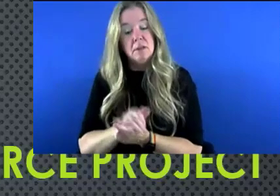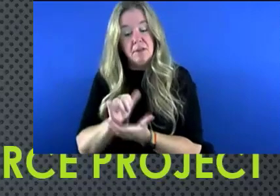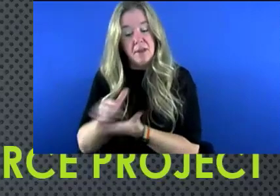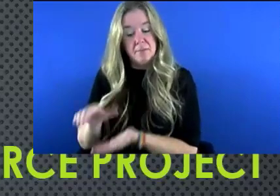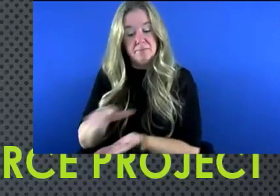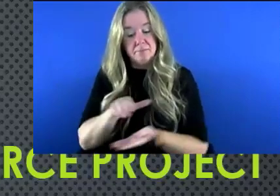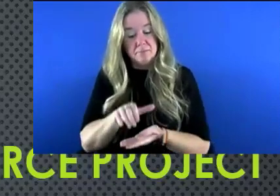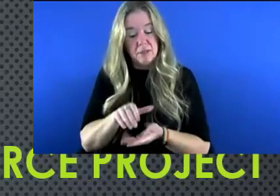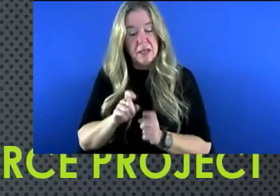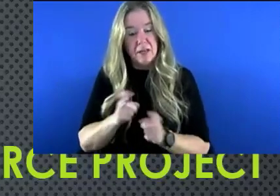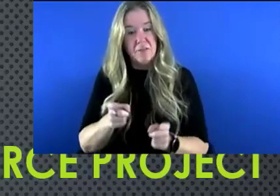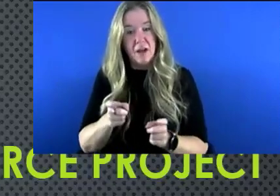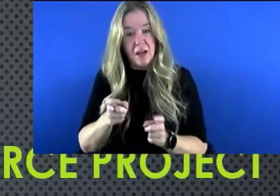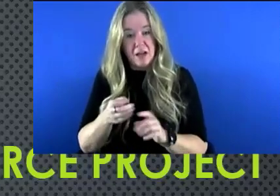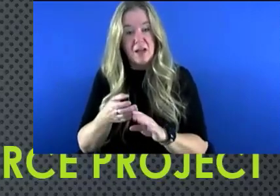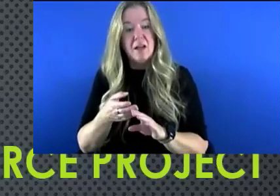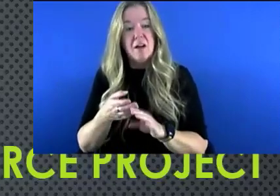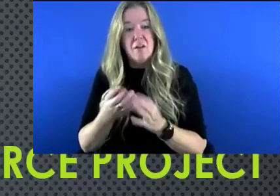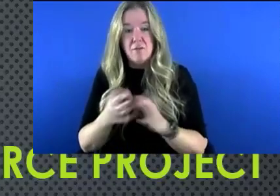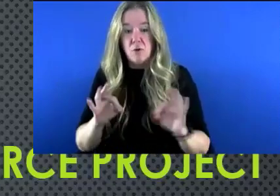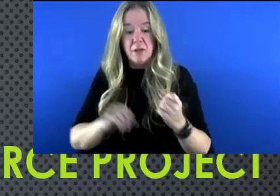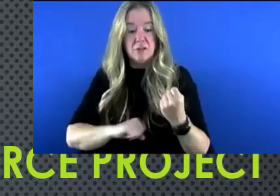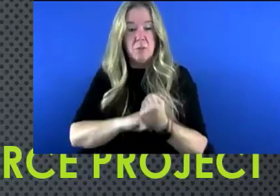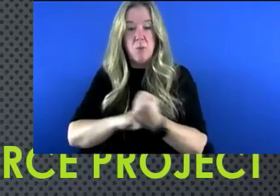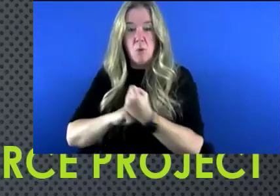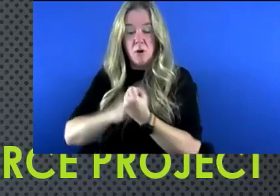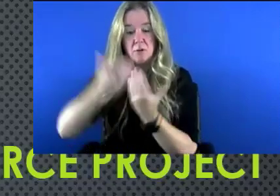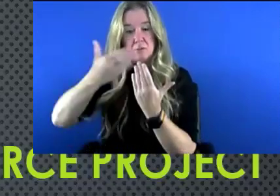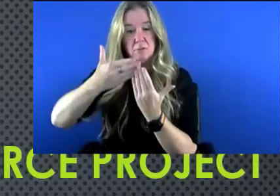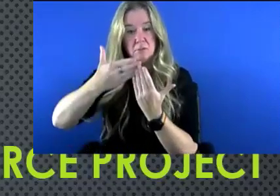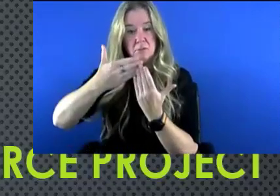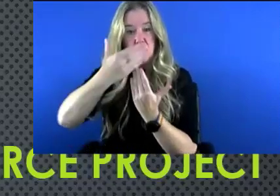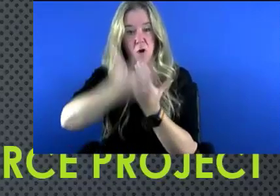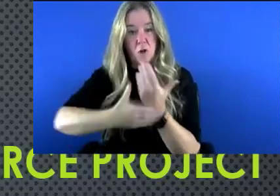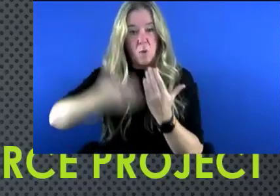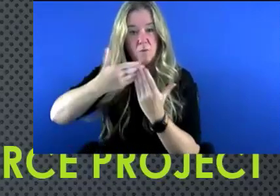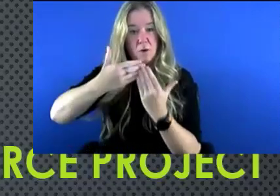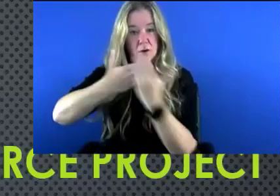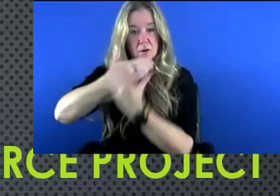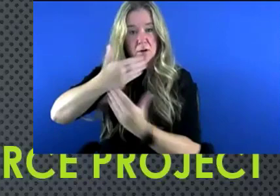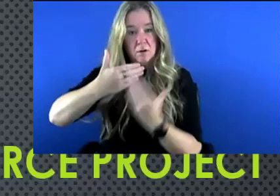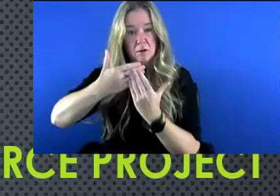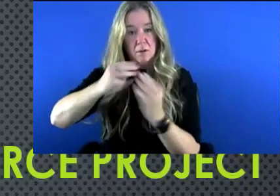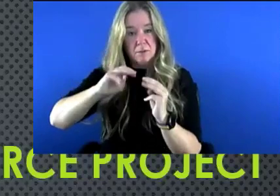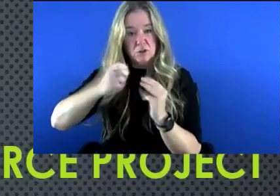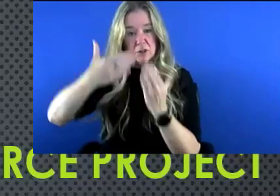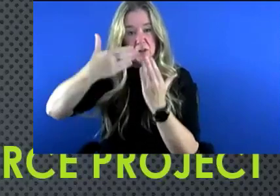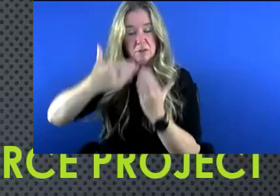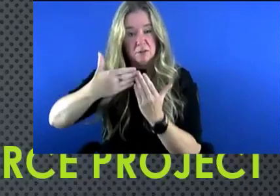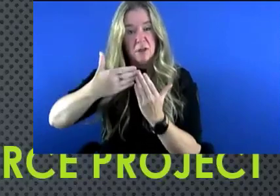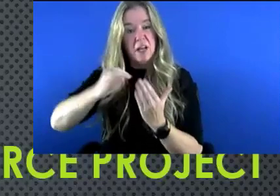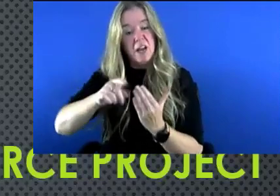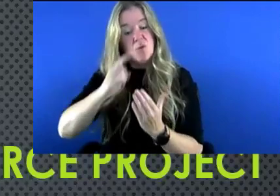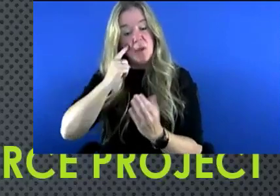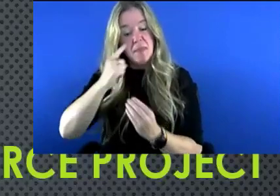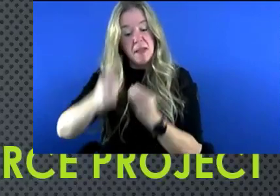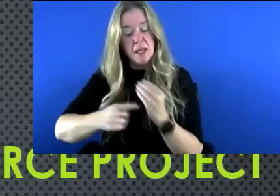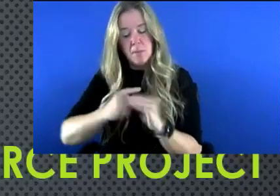free support across the whole state of Michigan. So as I'm talking, if you're thinking about accessing services,